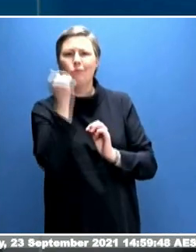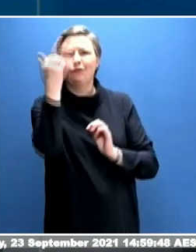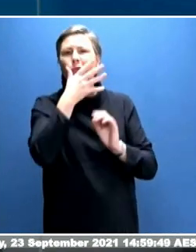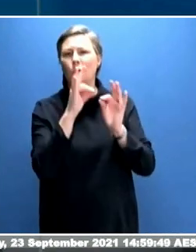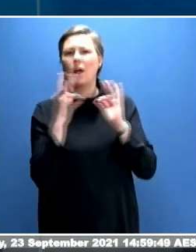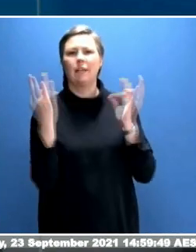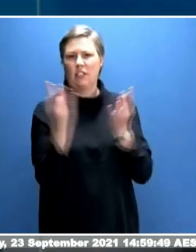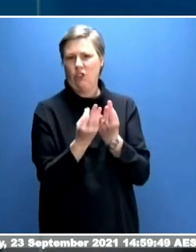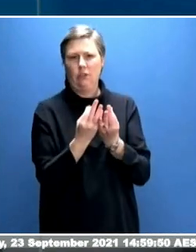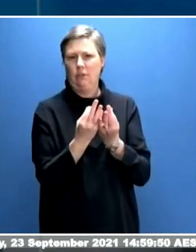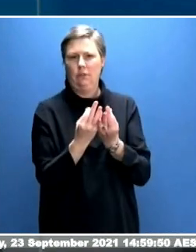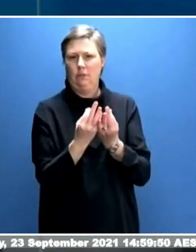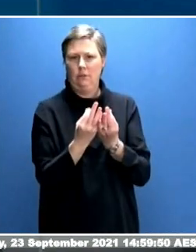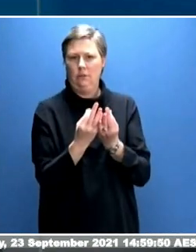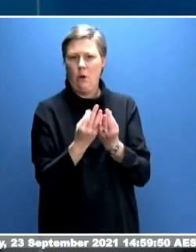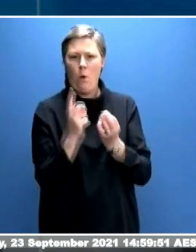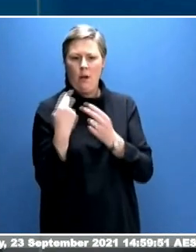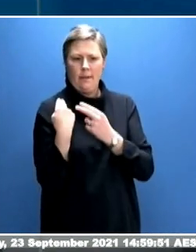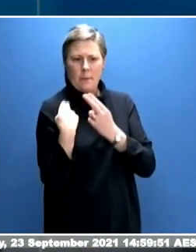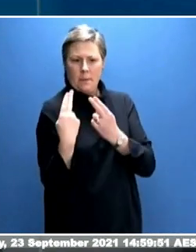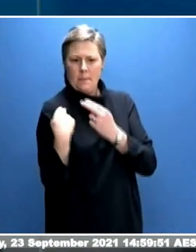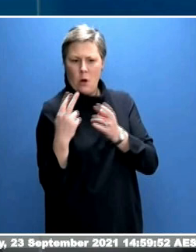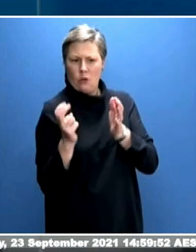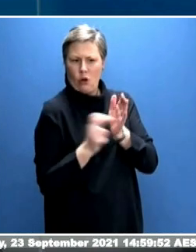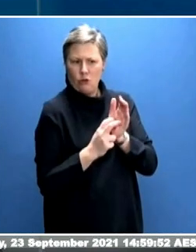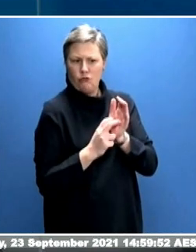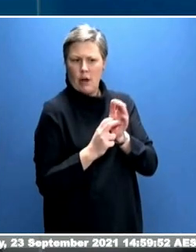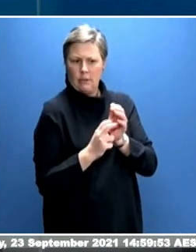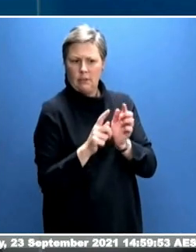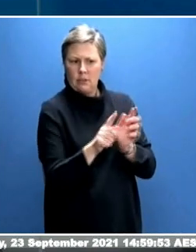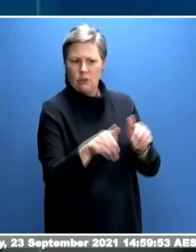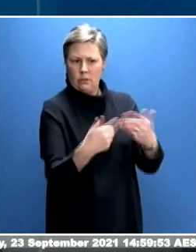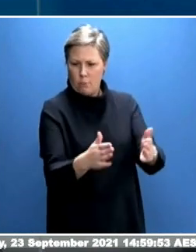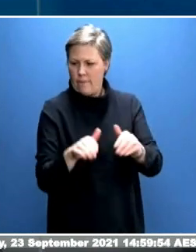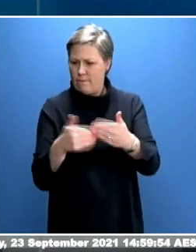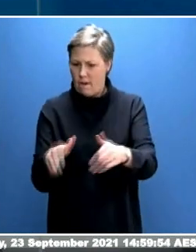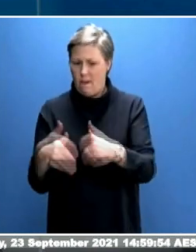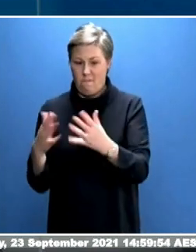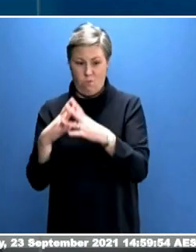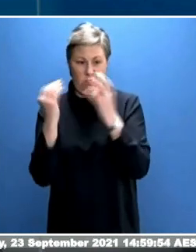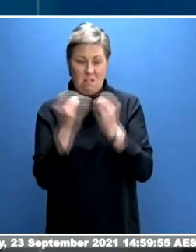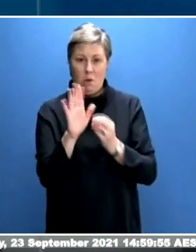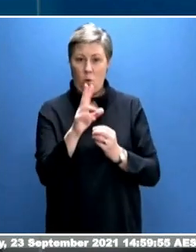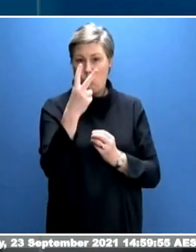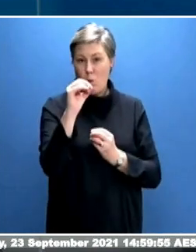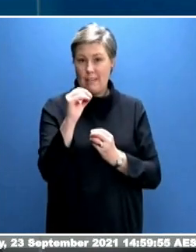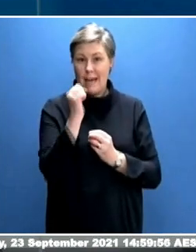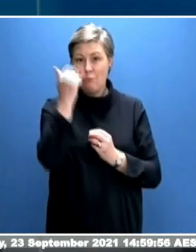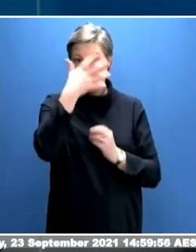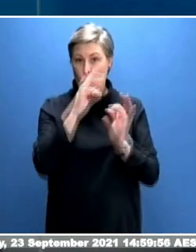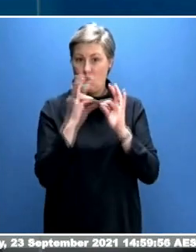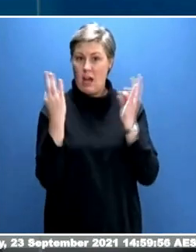Across the Territory we probably have about 20 ACCOs that we have contracts and